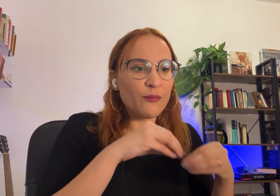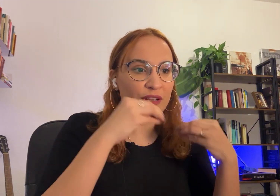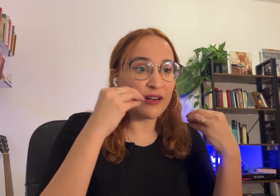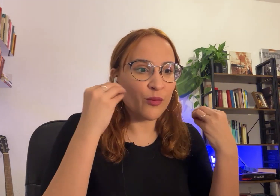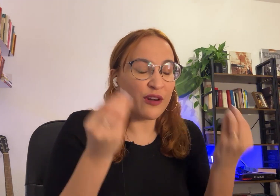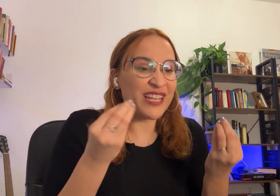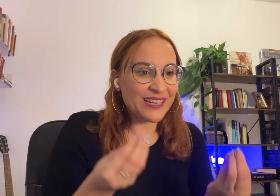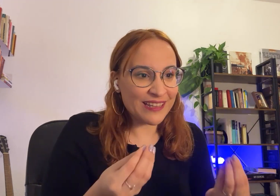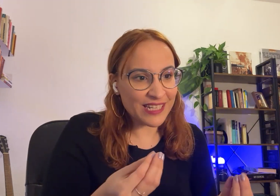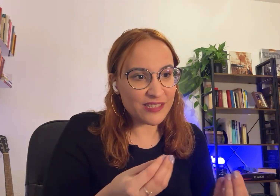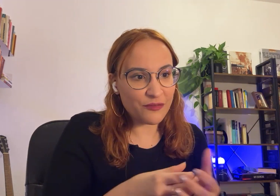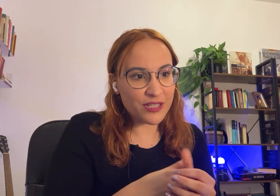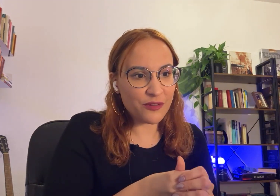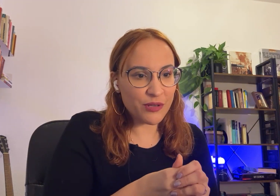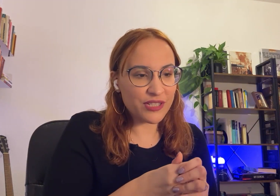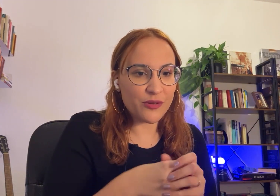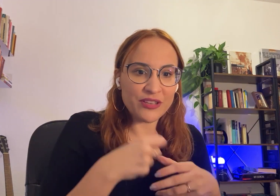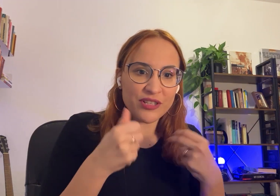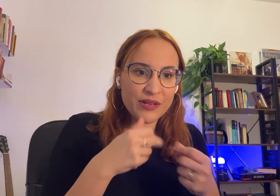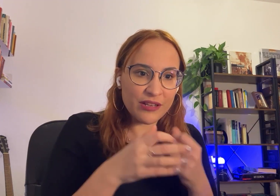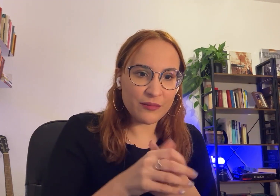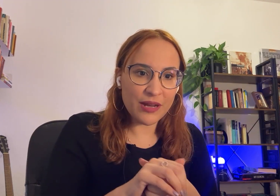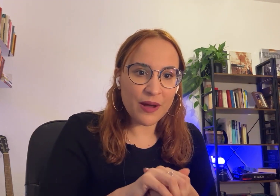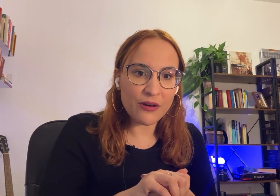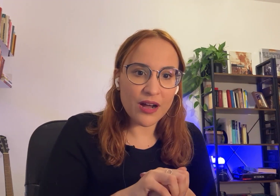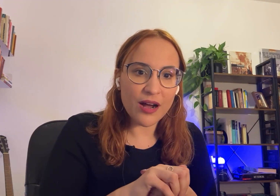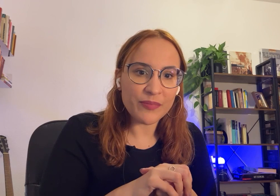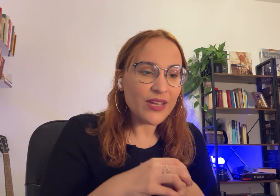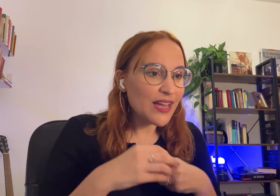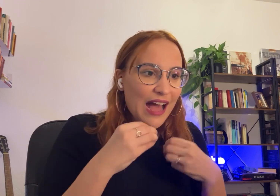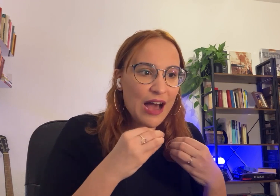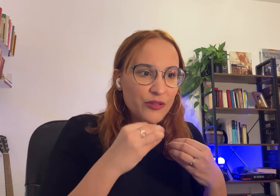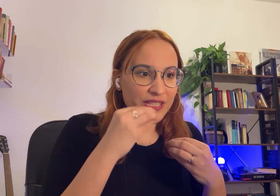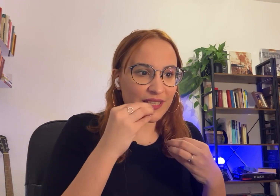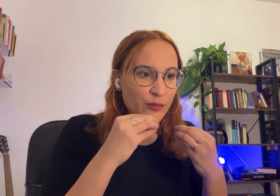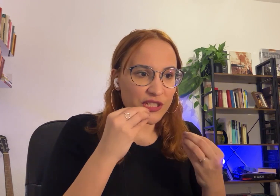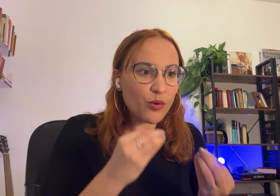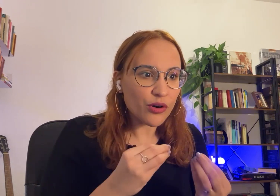and what are the needs of the Deaf community. So, can you tell me a little bit about how these languages work?